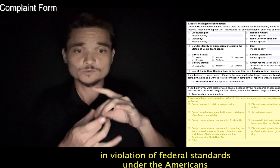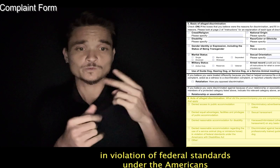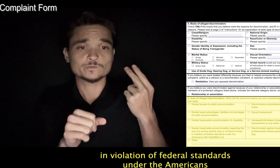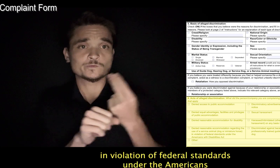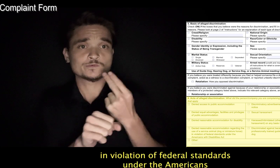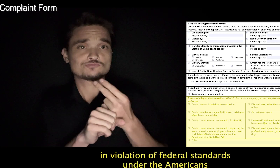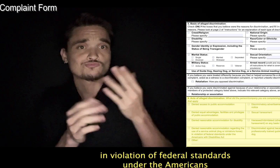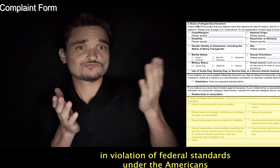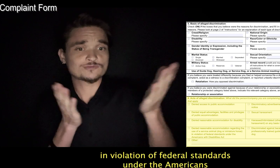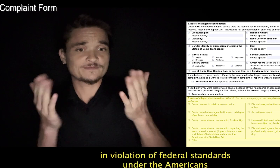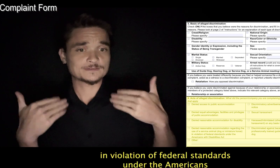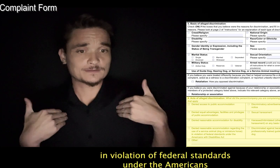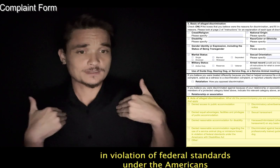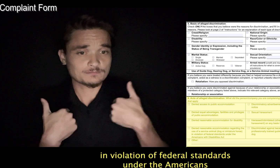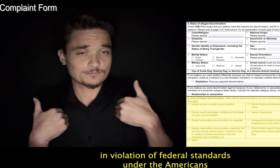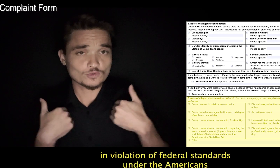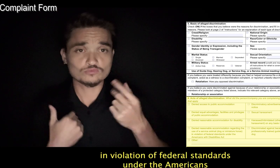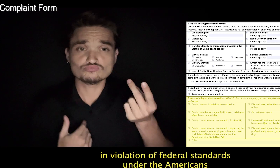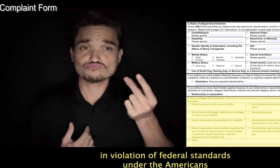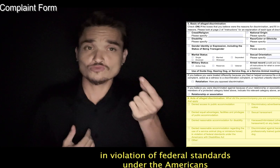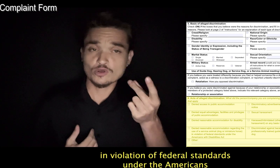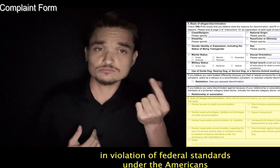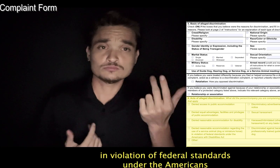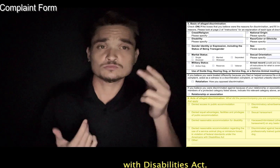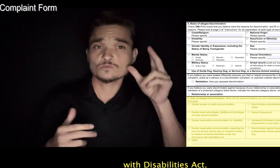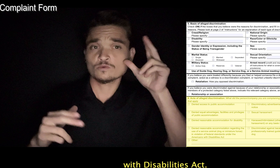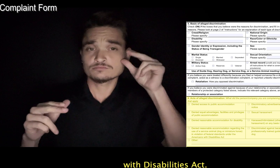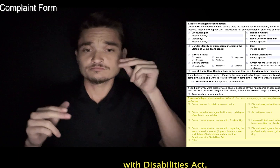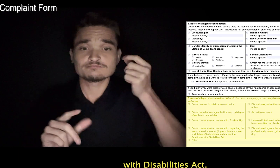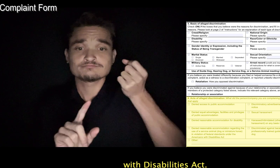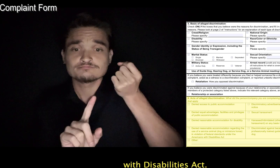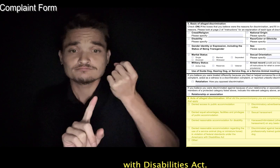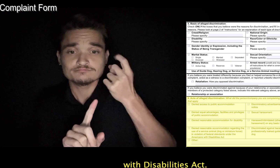in violation of federal standards under the Americans with Disabilities Act.